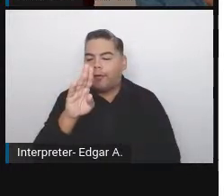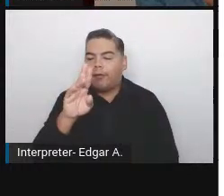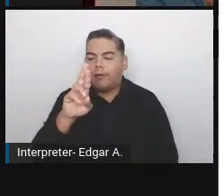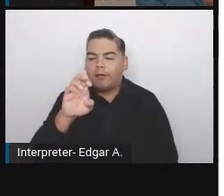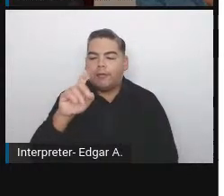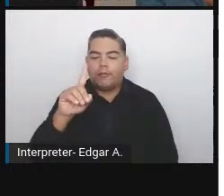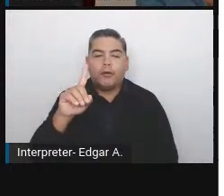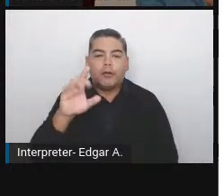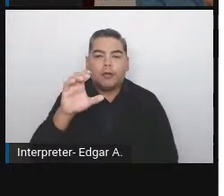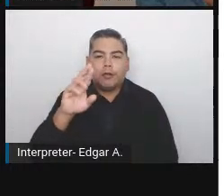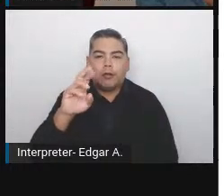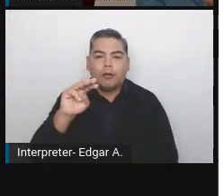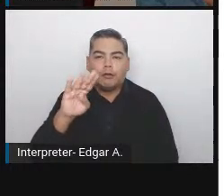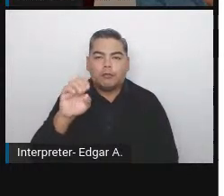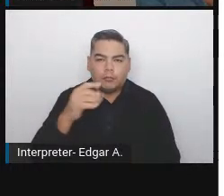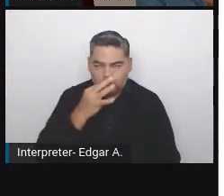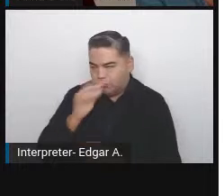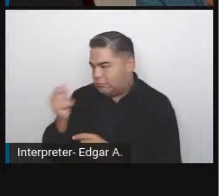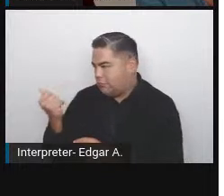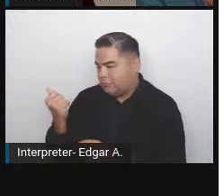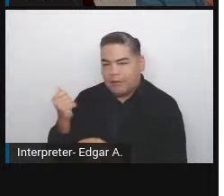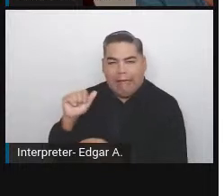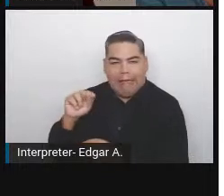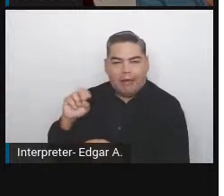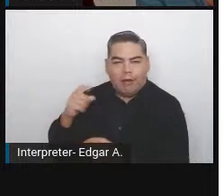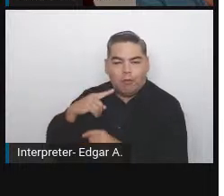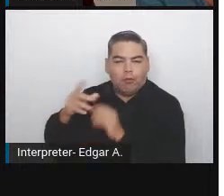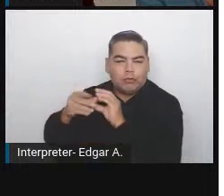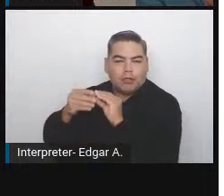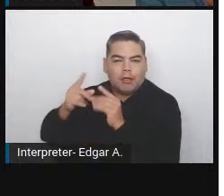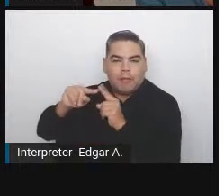Have to ask for use of cookies. We